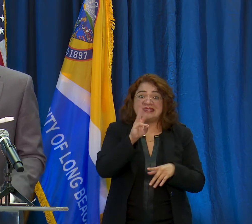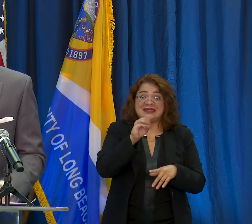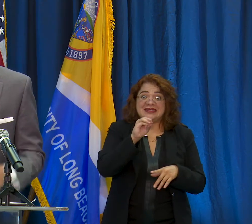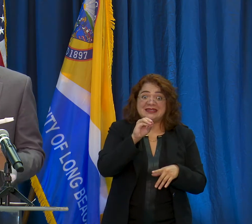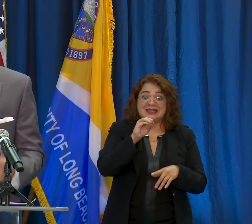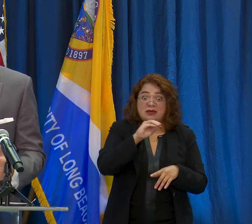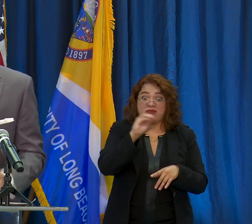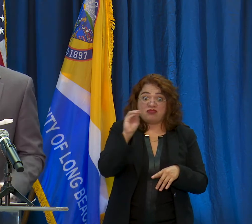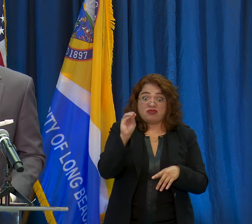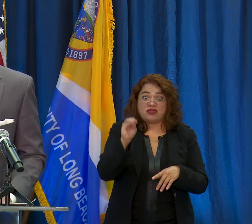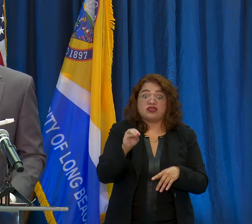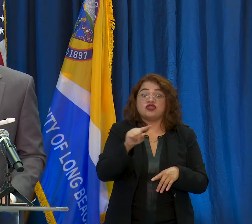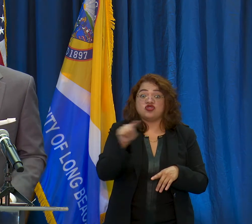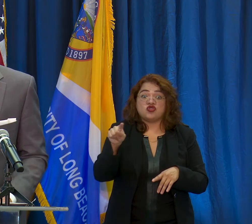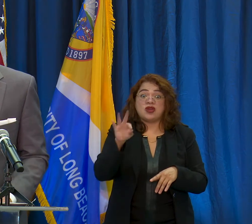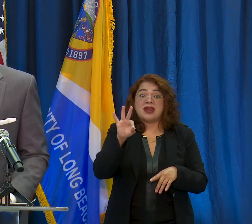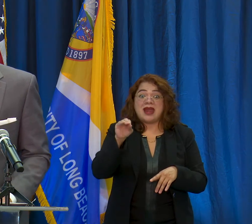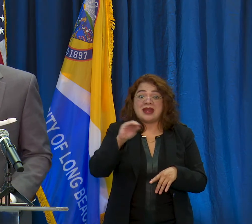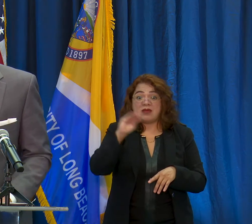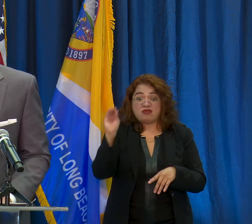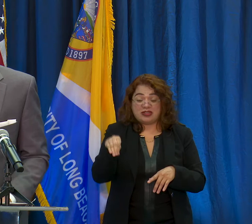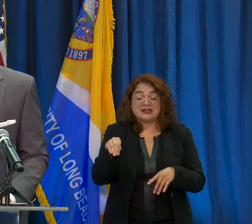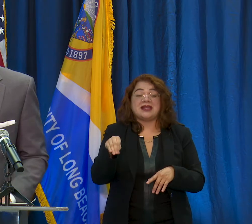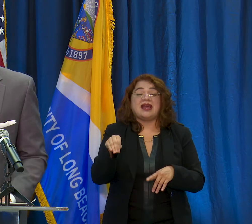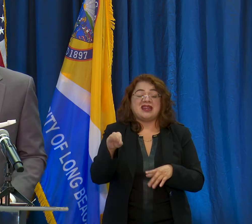and that's going to have a real immediate impact